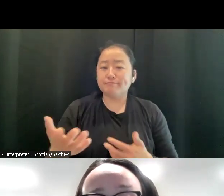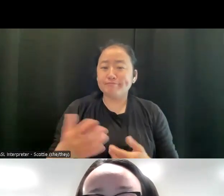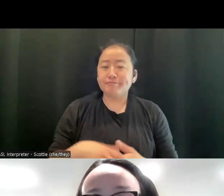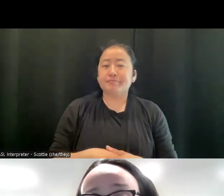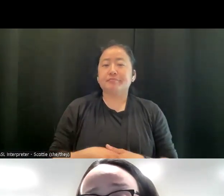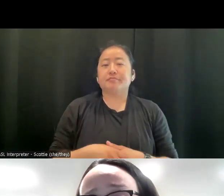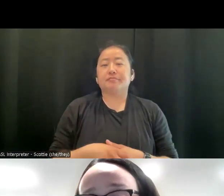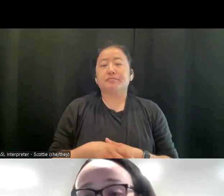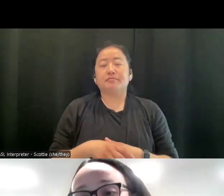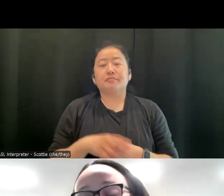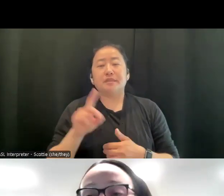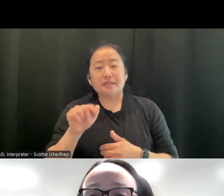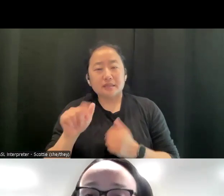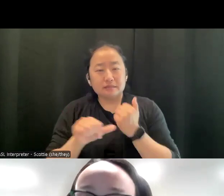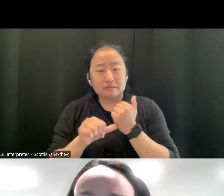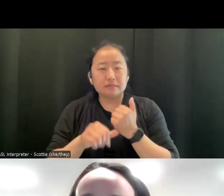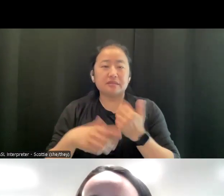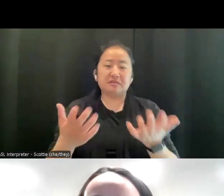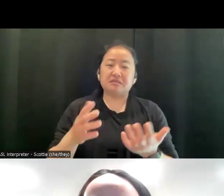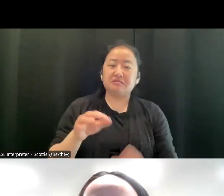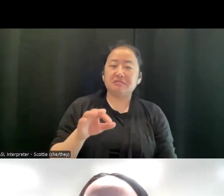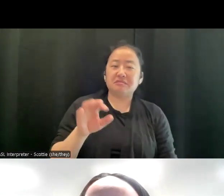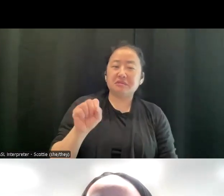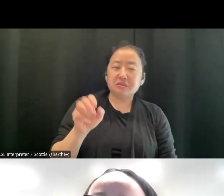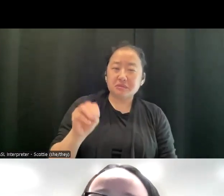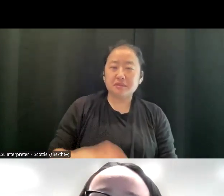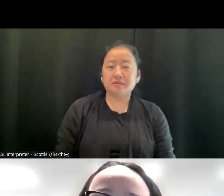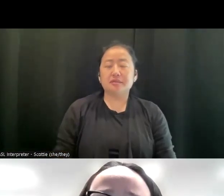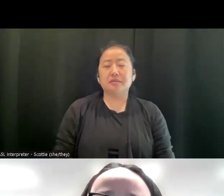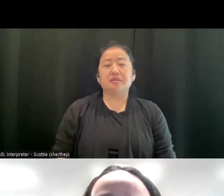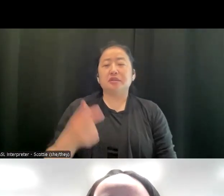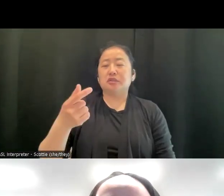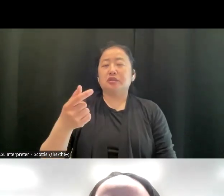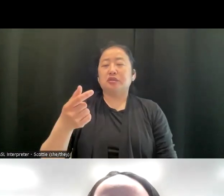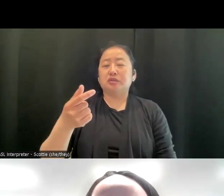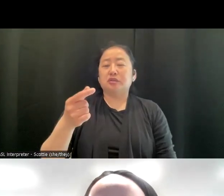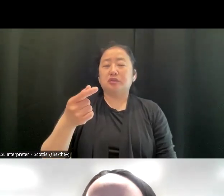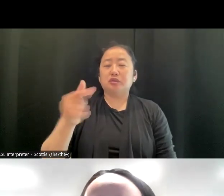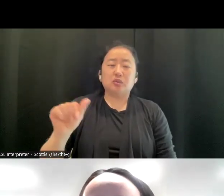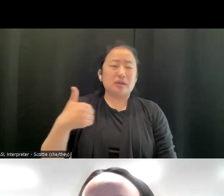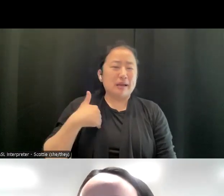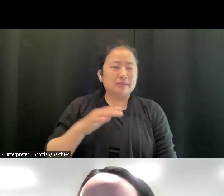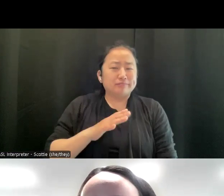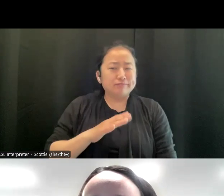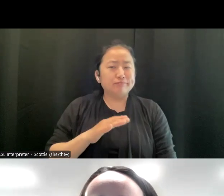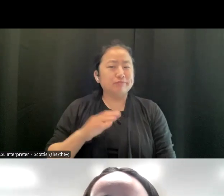Additionally, the Georgia program has some great social media going on, as do most of the other AT programs. In New York we do as well.